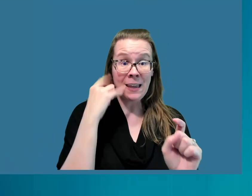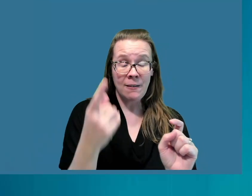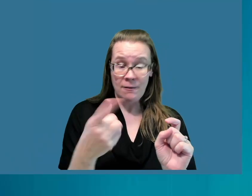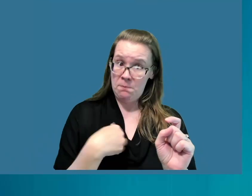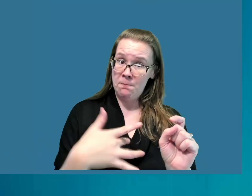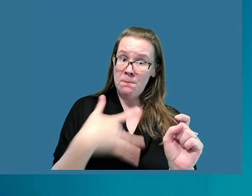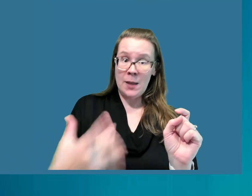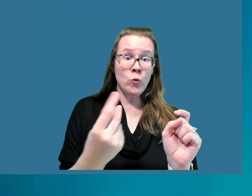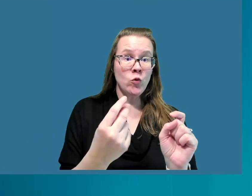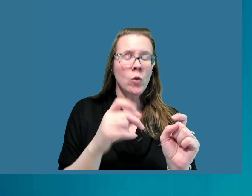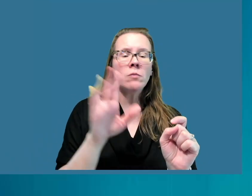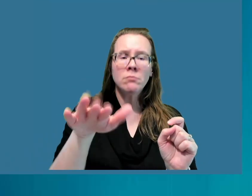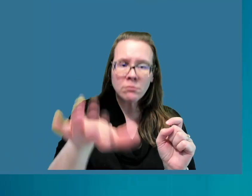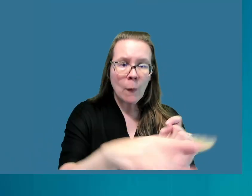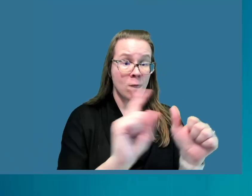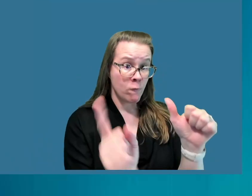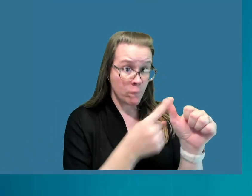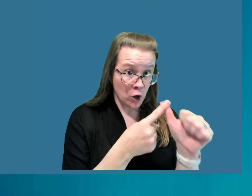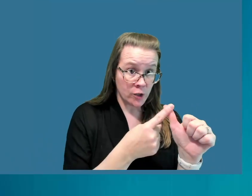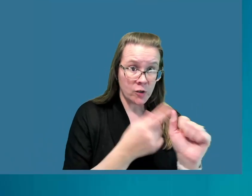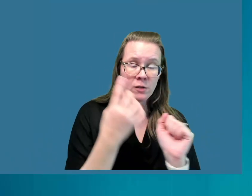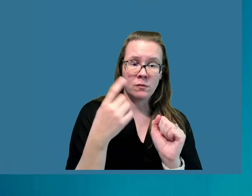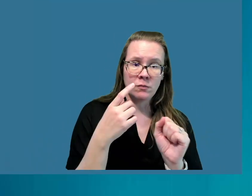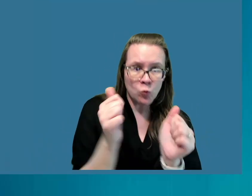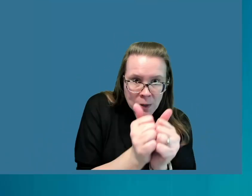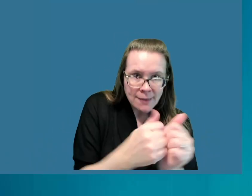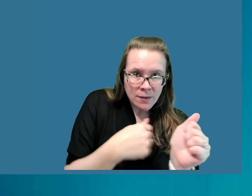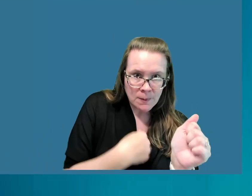have fun, and be creative, and not have any kind of stress for making them look a